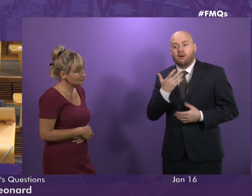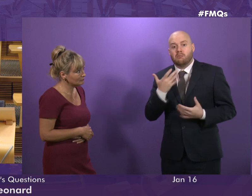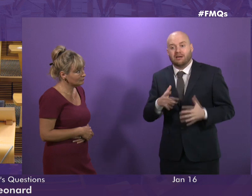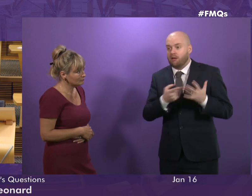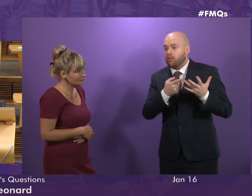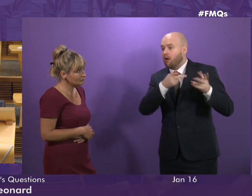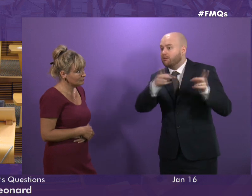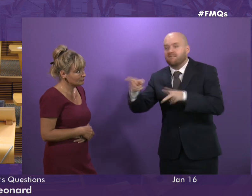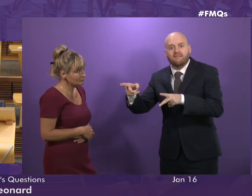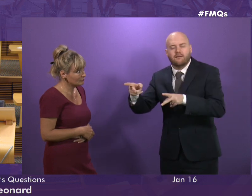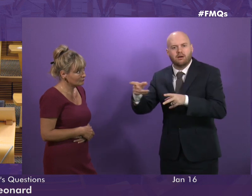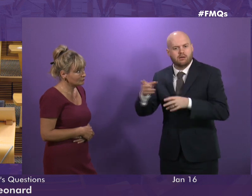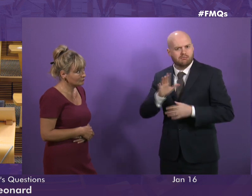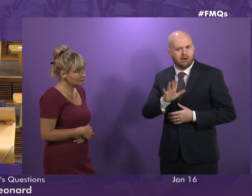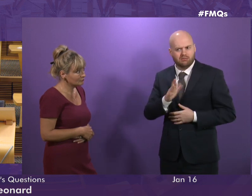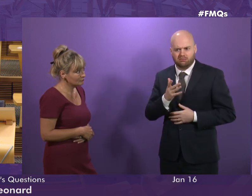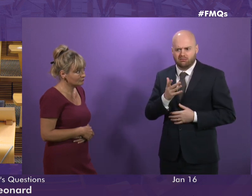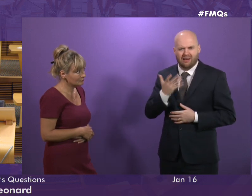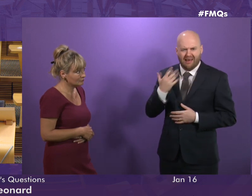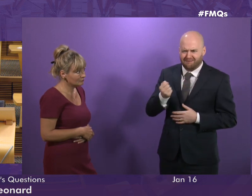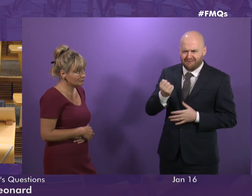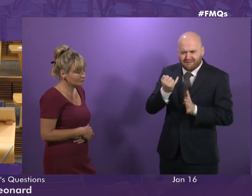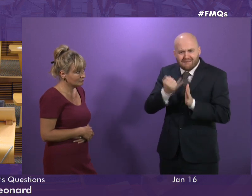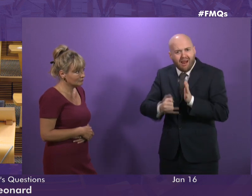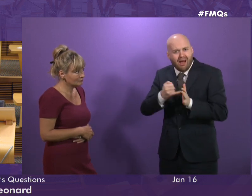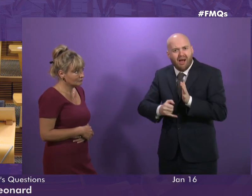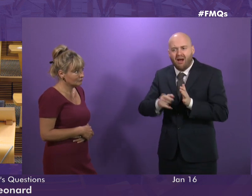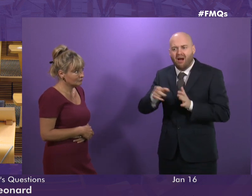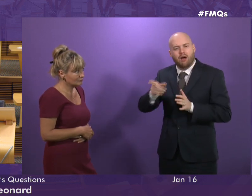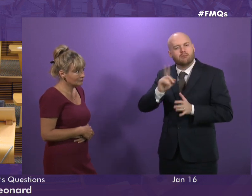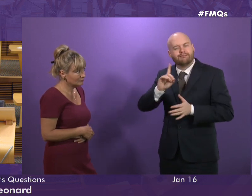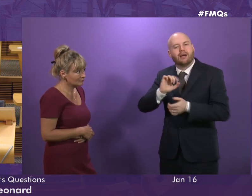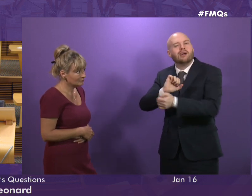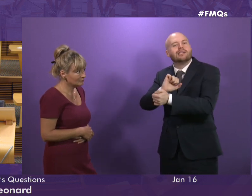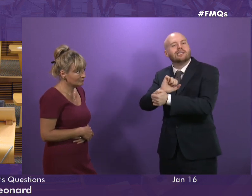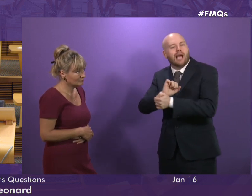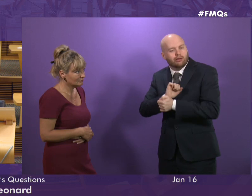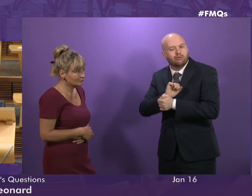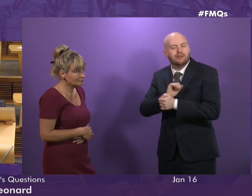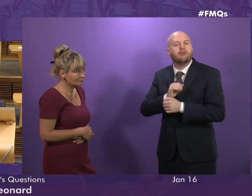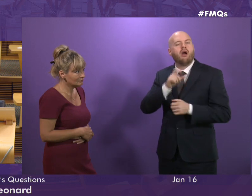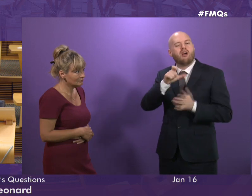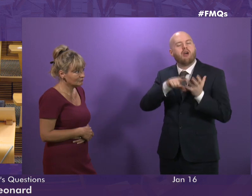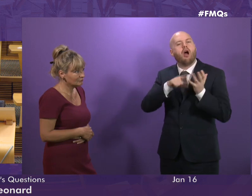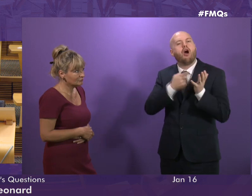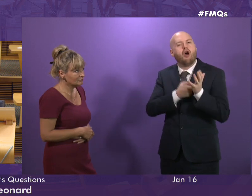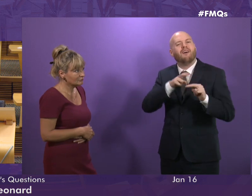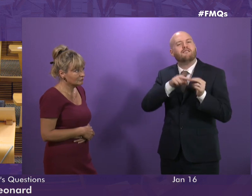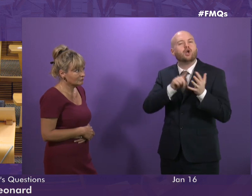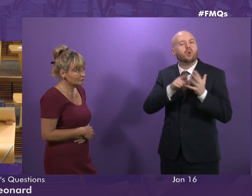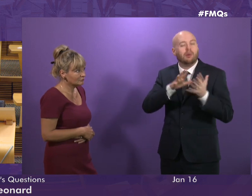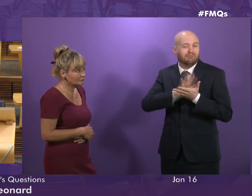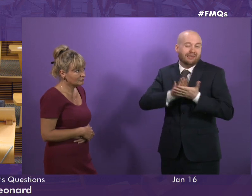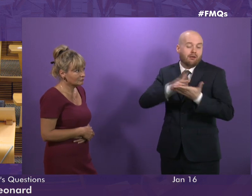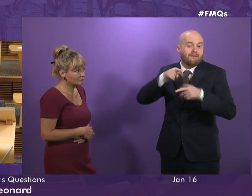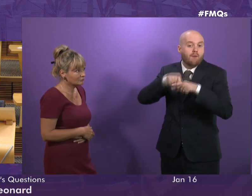significant failures in the home detention curfew system, which only strengthened the